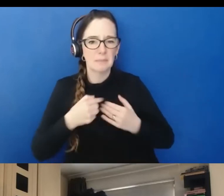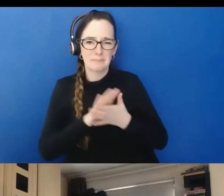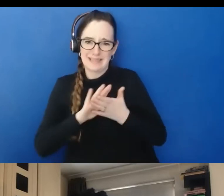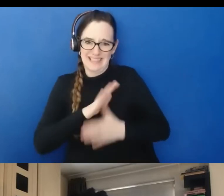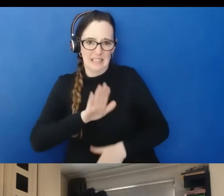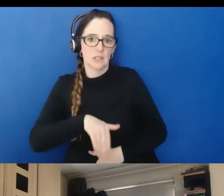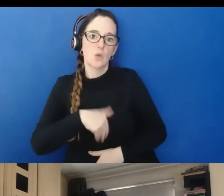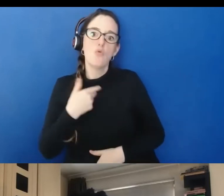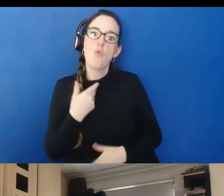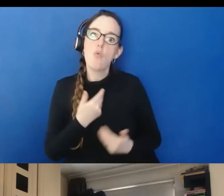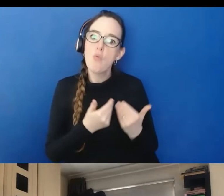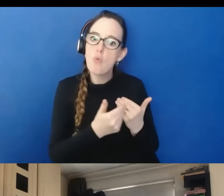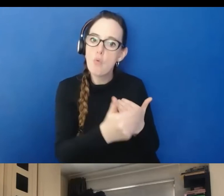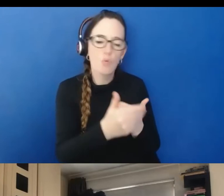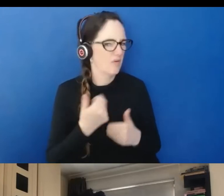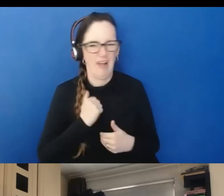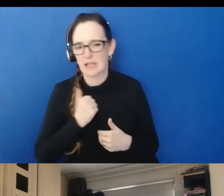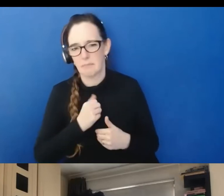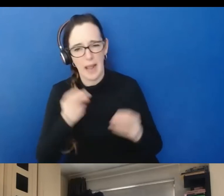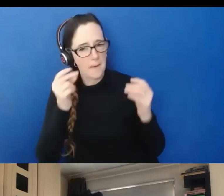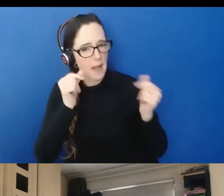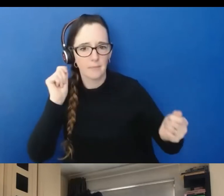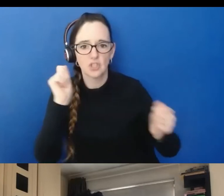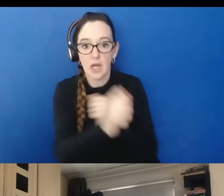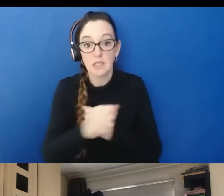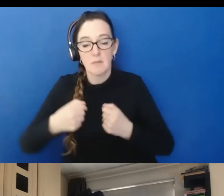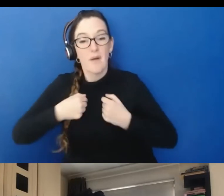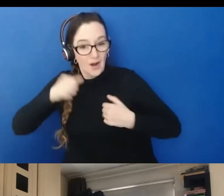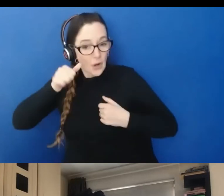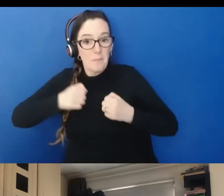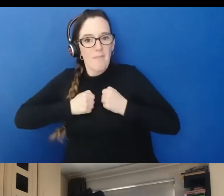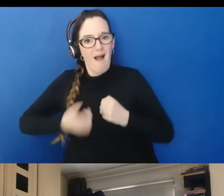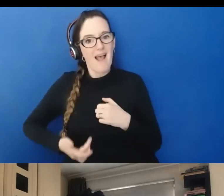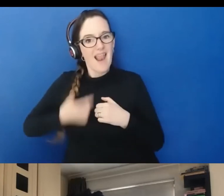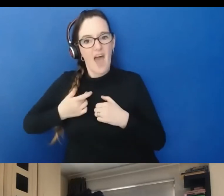But I do know that unless I start in my lifespan then we will never see them.